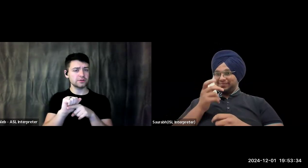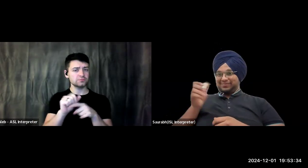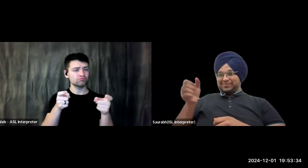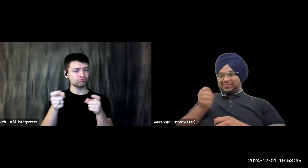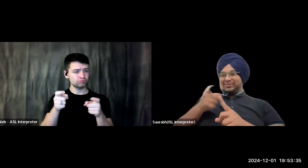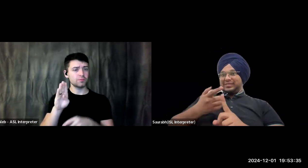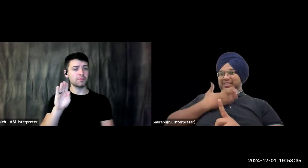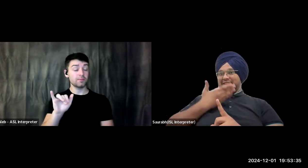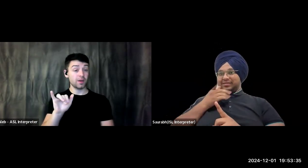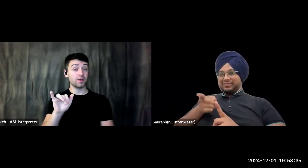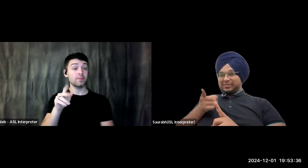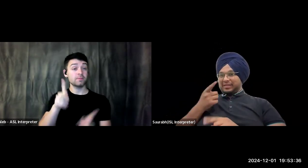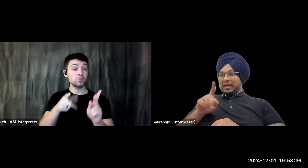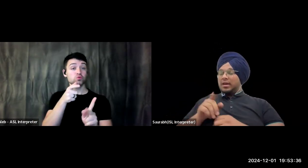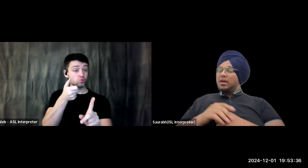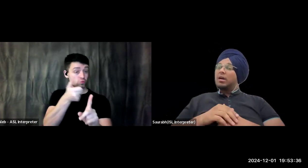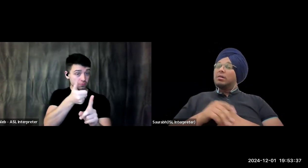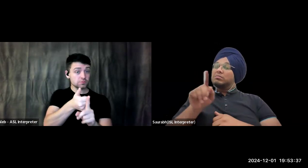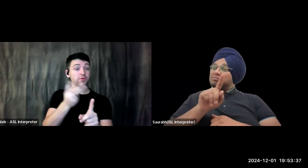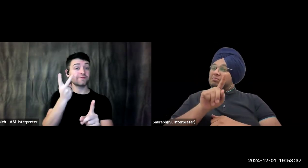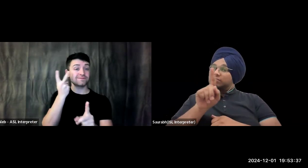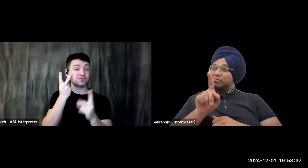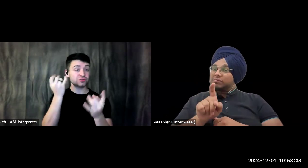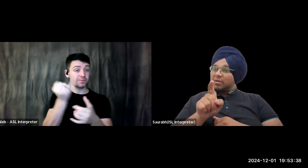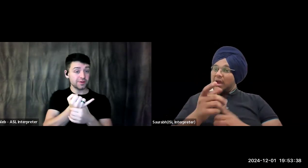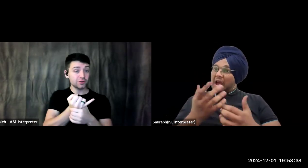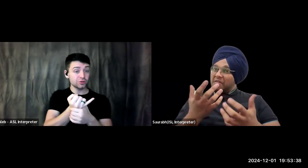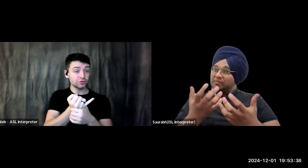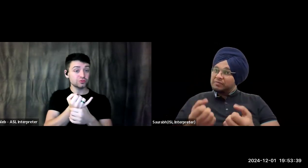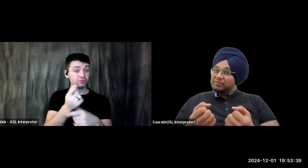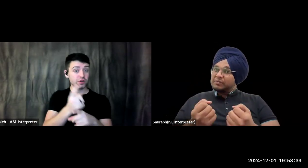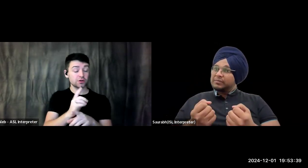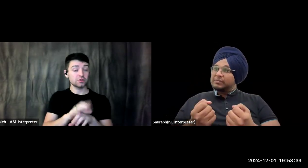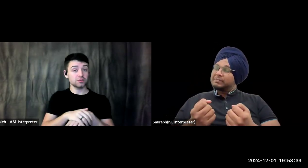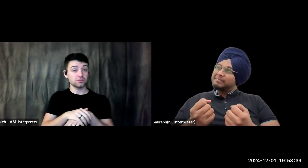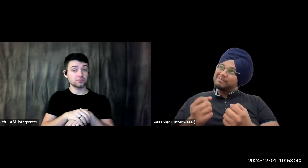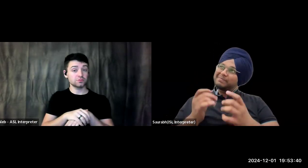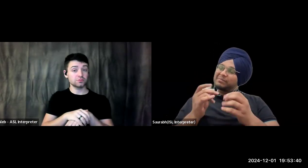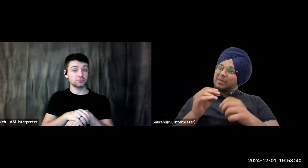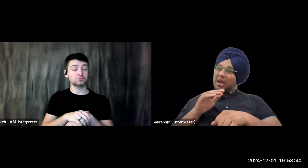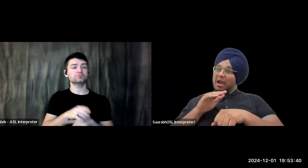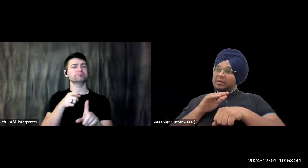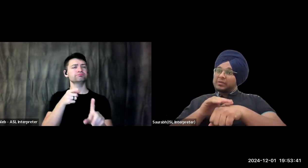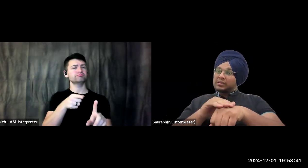Do you also have experience with deafblind people